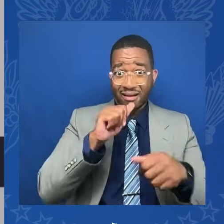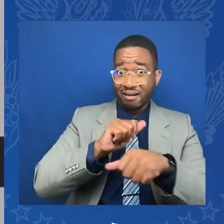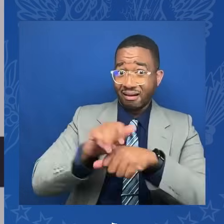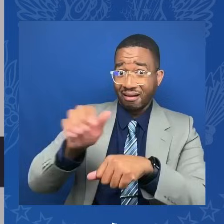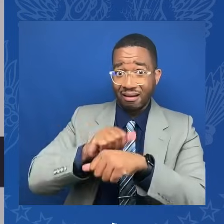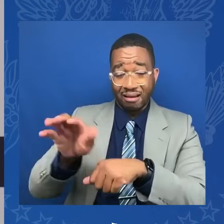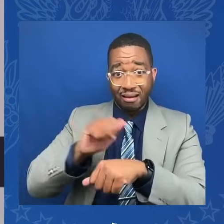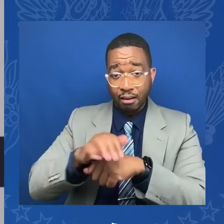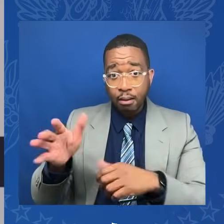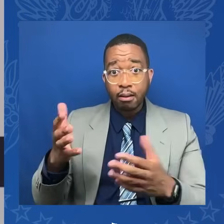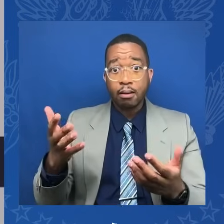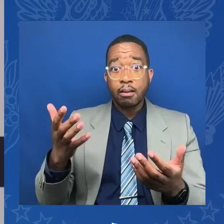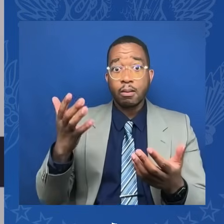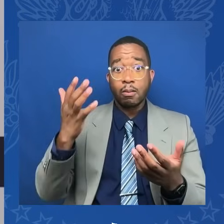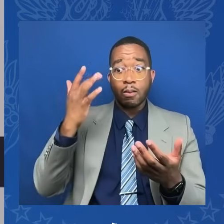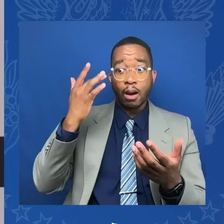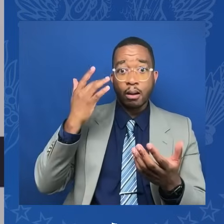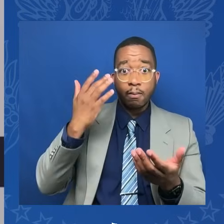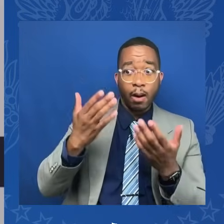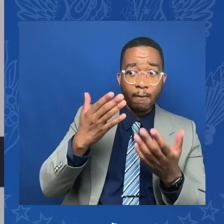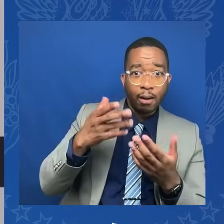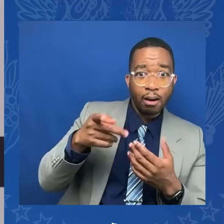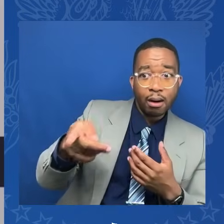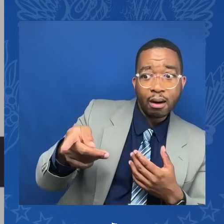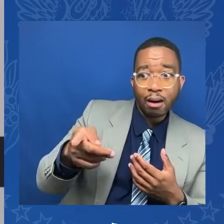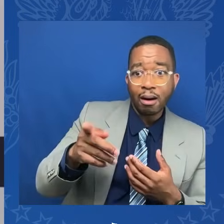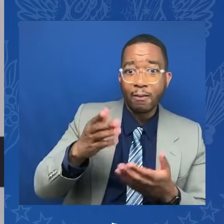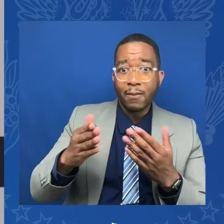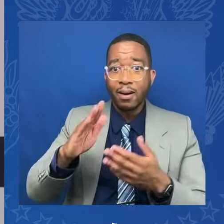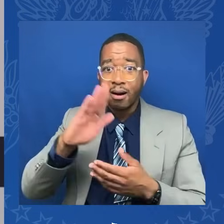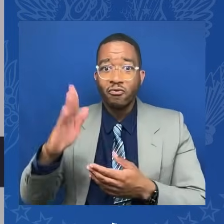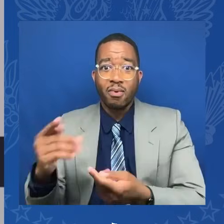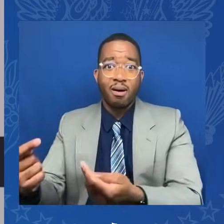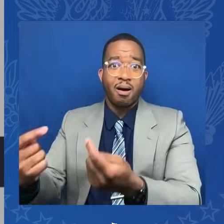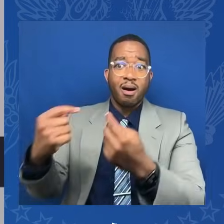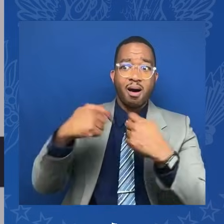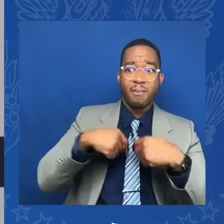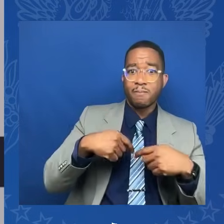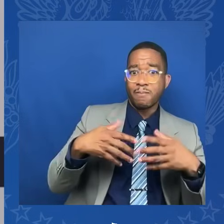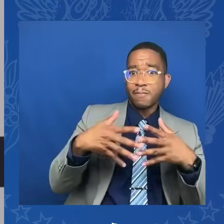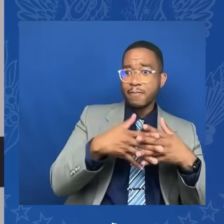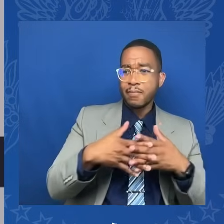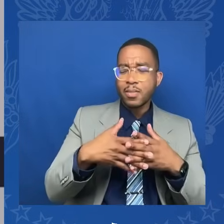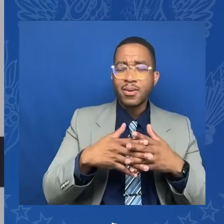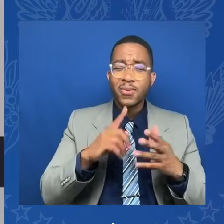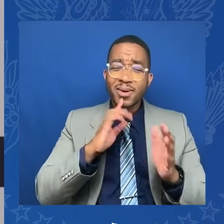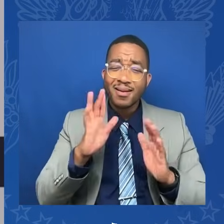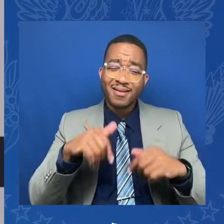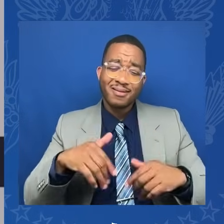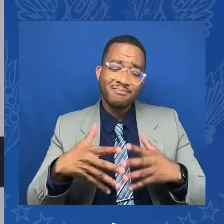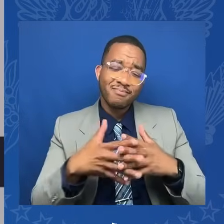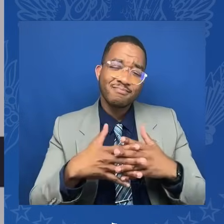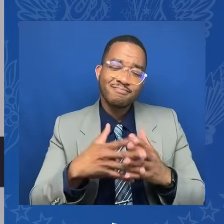such a beautiful country. And, you know, the fact is that these cherished